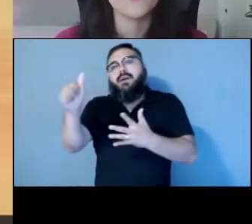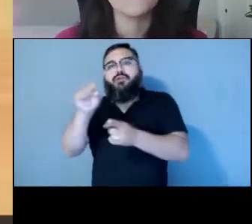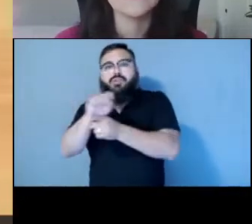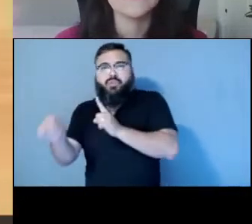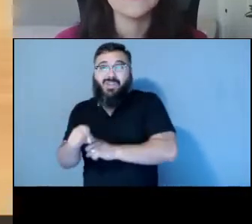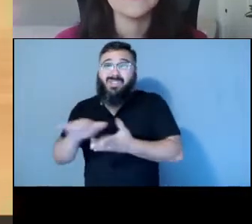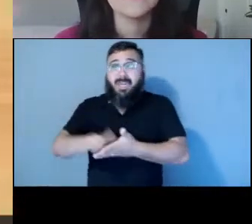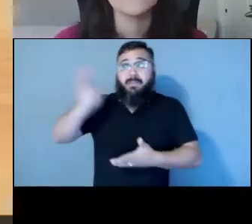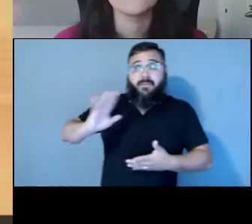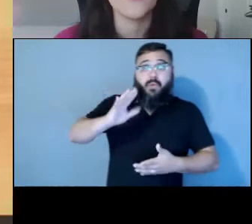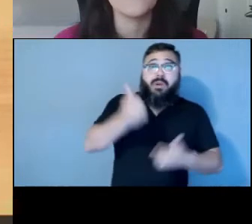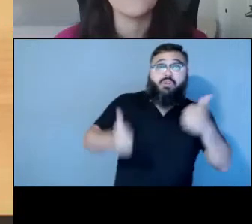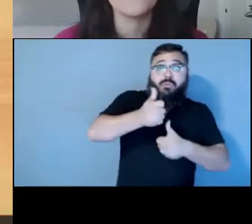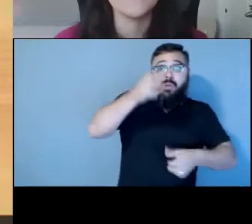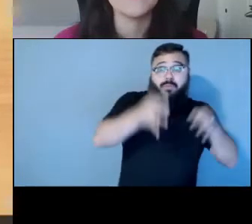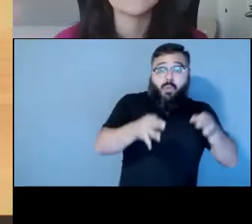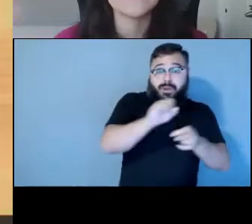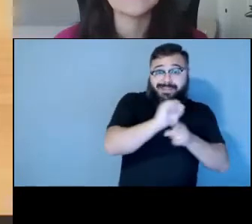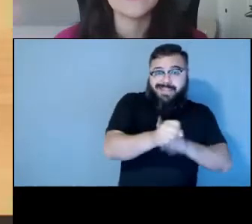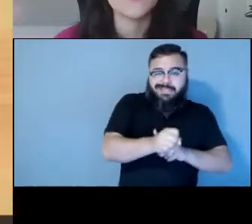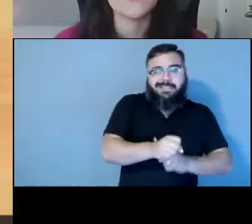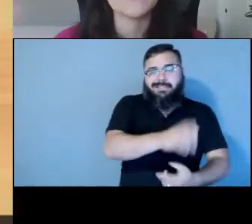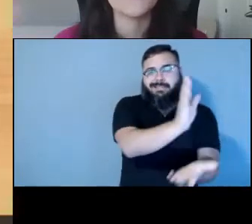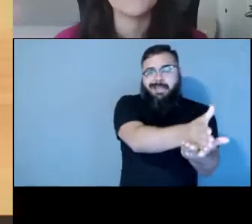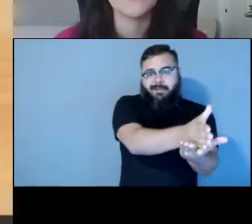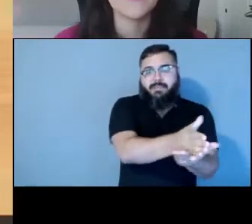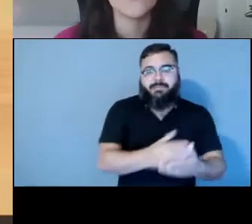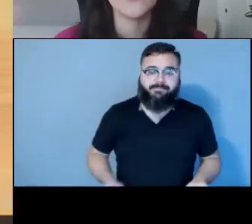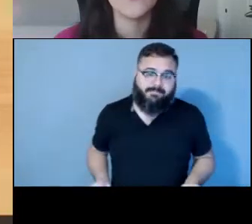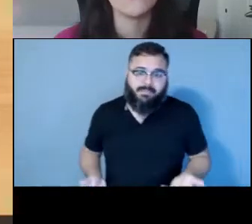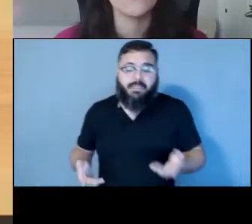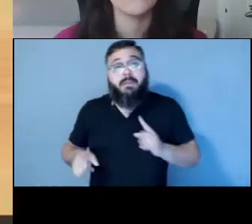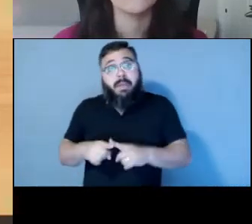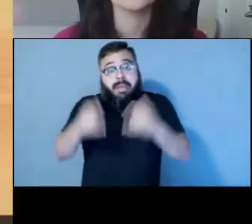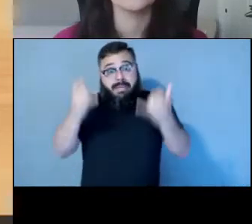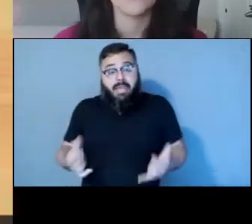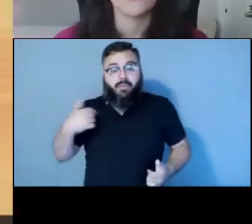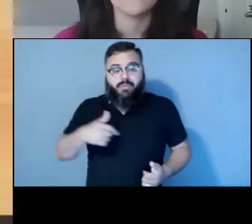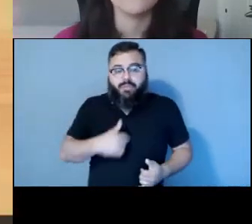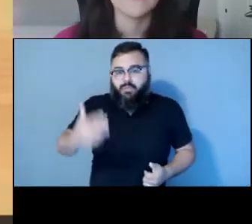had prevented from being seen as disabilities. But now we know the law